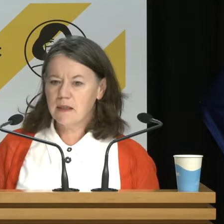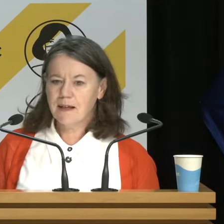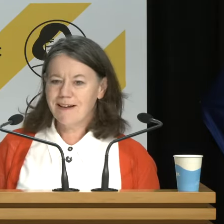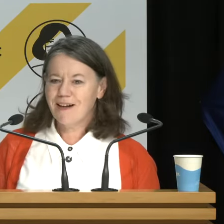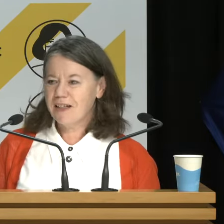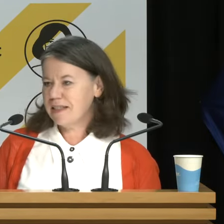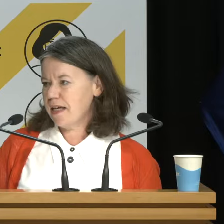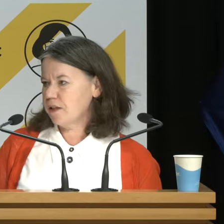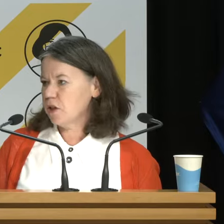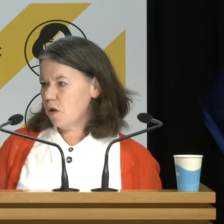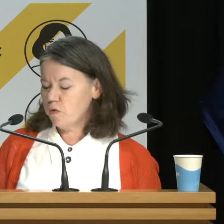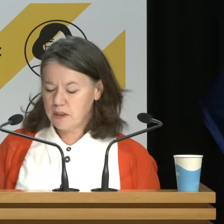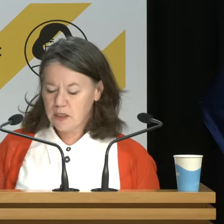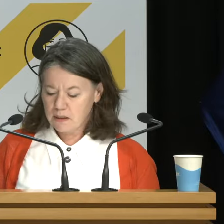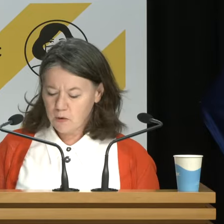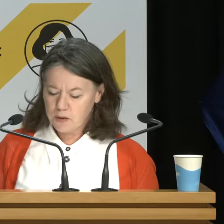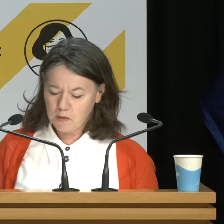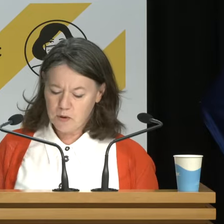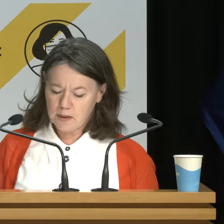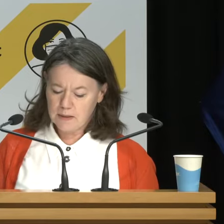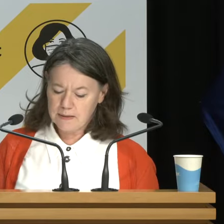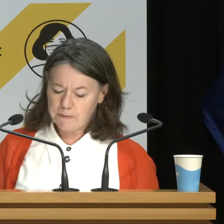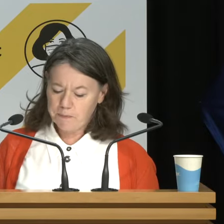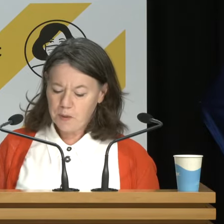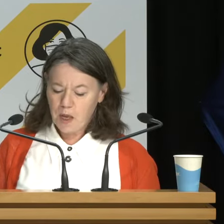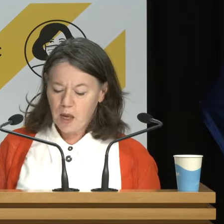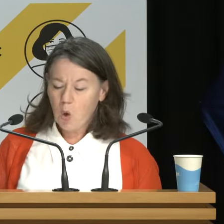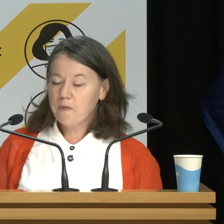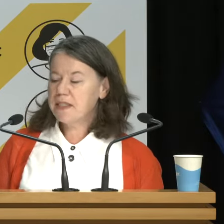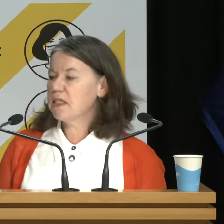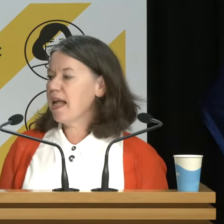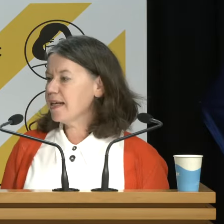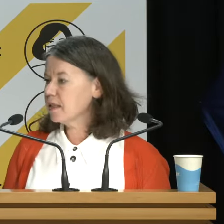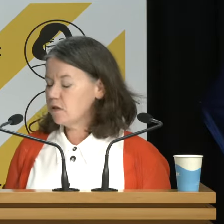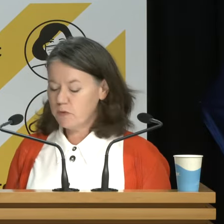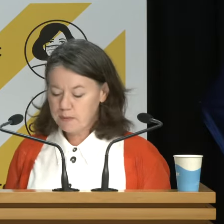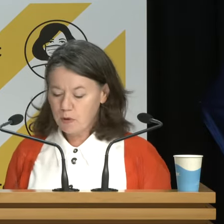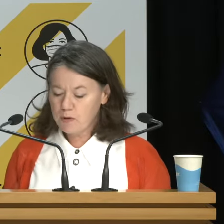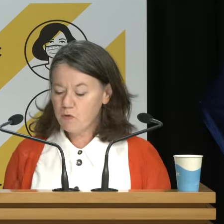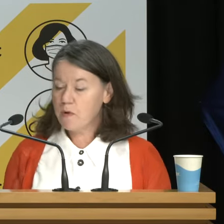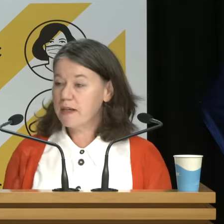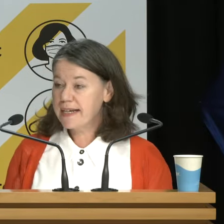are swabs taken across the cit. Over 2800 of these tests or from our eight suburbs of interest. And we are still encouraging anyone living in those suburbs